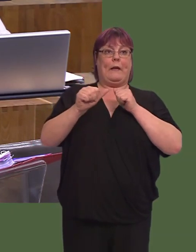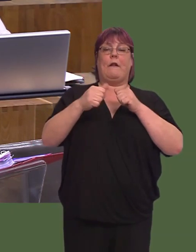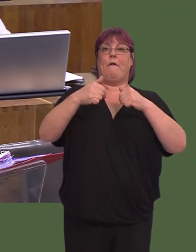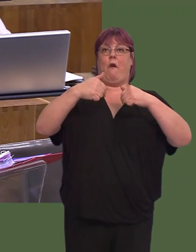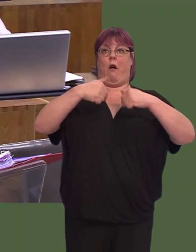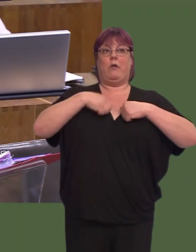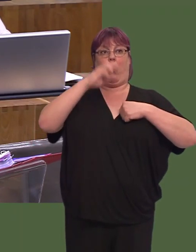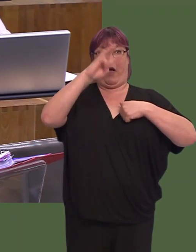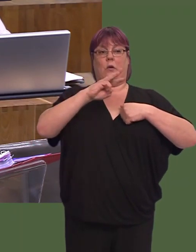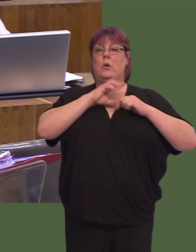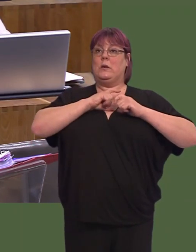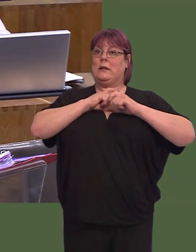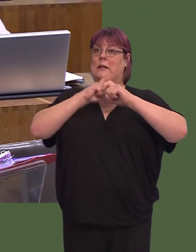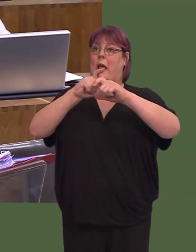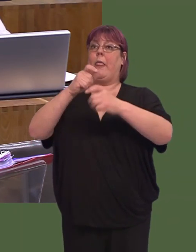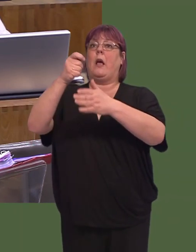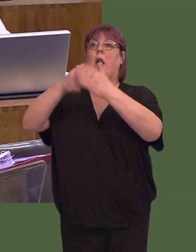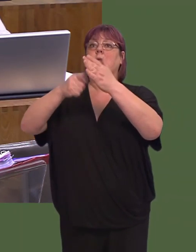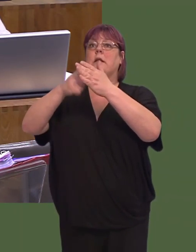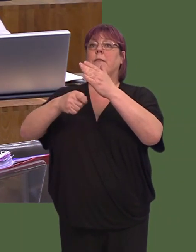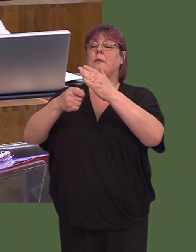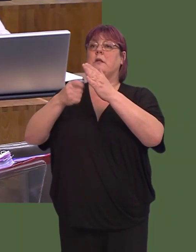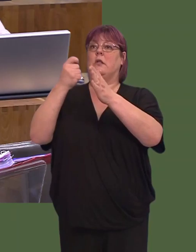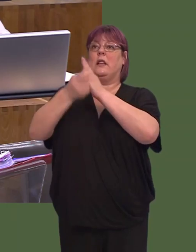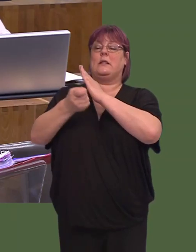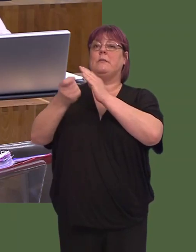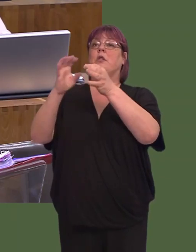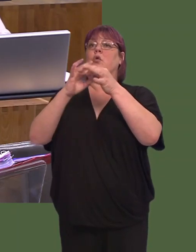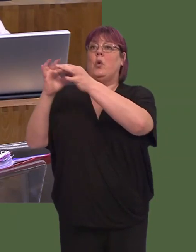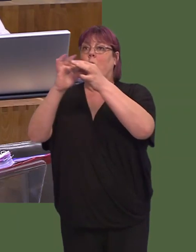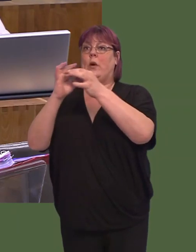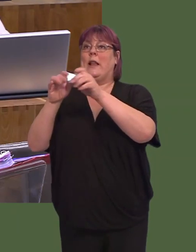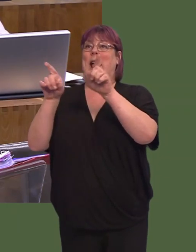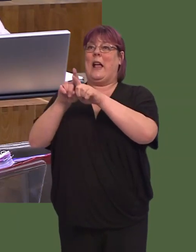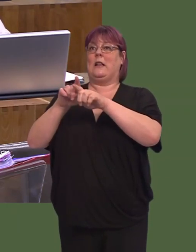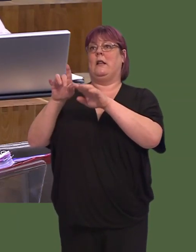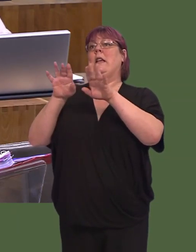union and actually, indeed, inside the single market. The FM could not have been more clear in that regard.